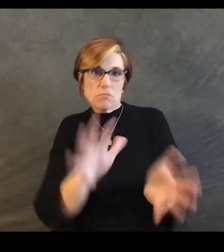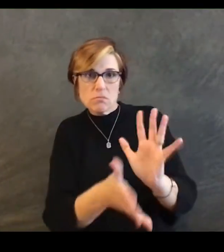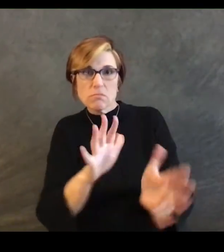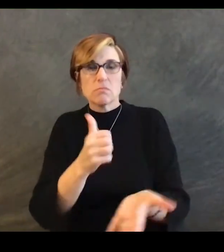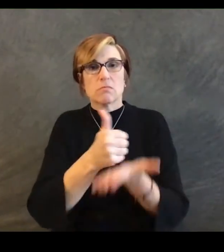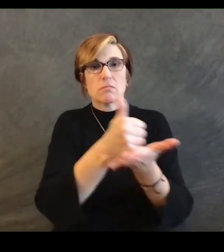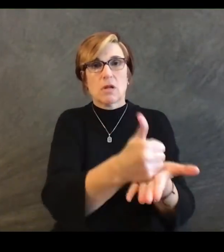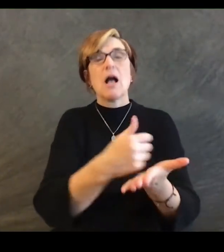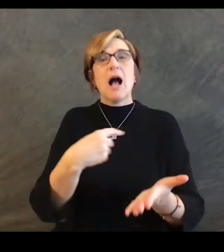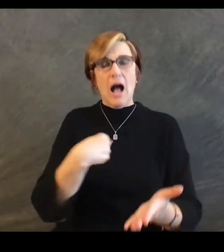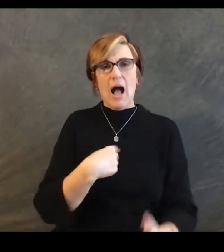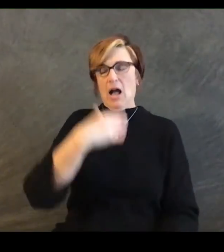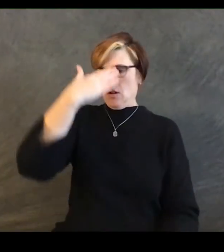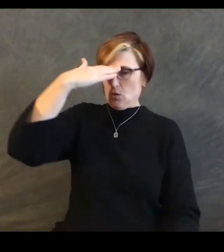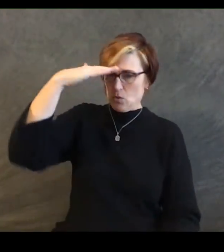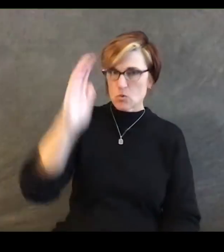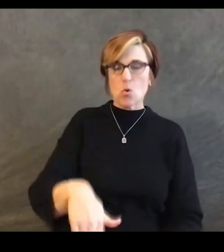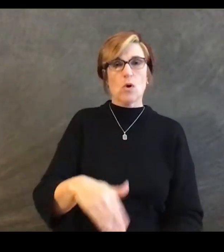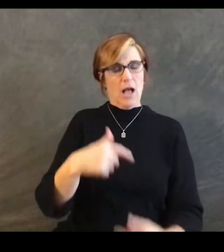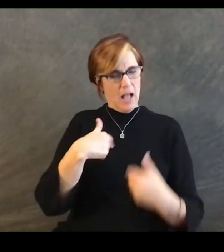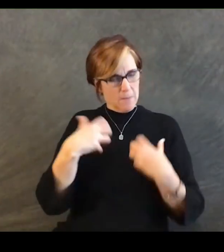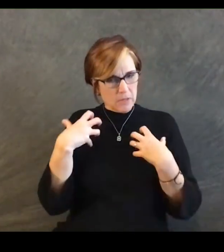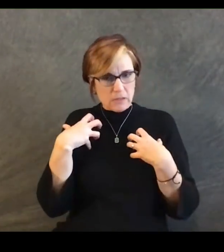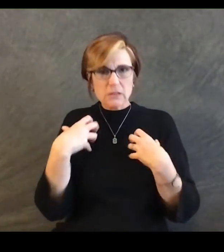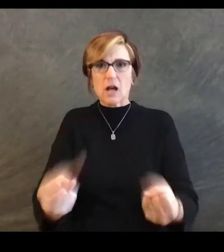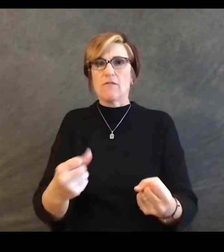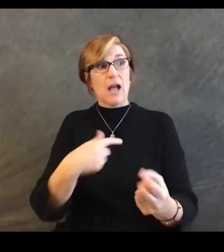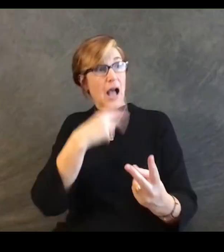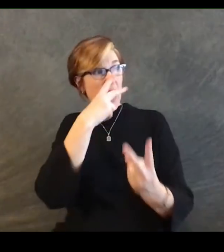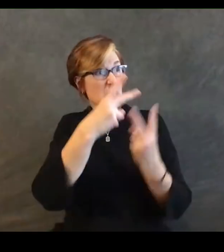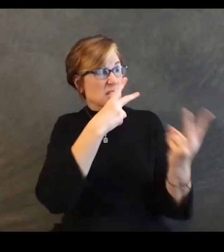as seeing the way our governors are responding and seeing this team the